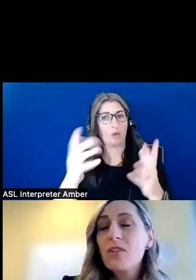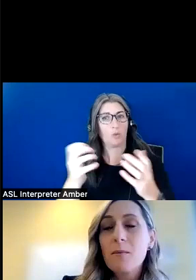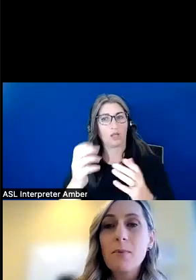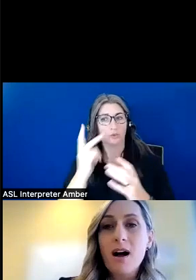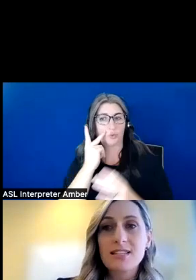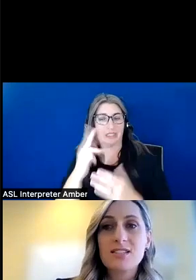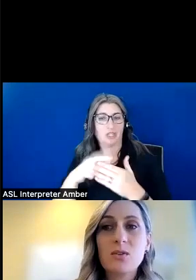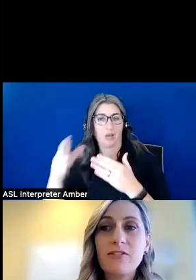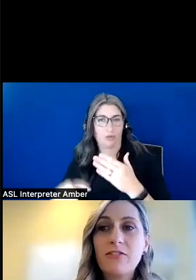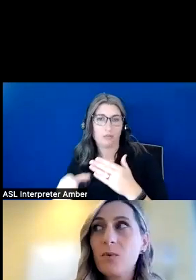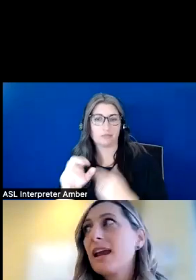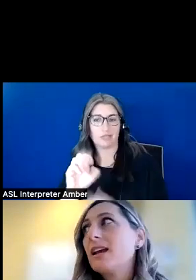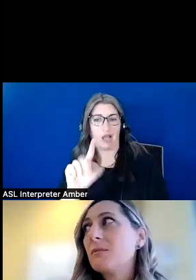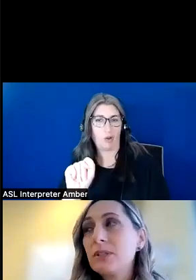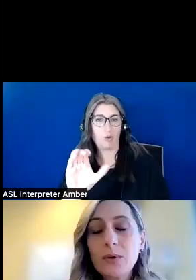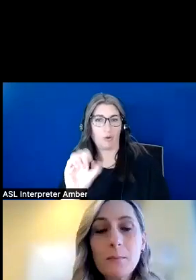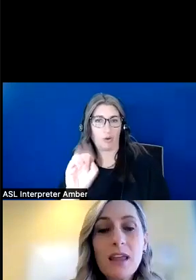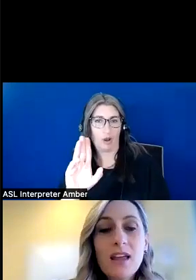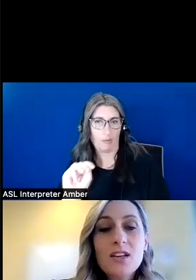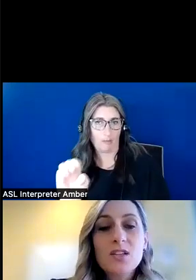those are the boxes to the far right in blue.